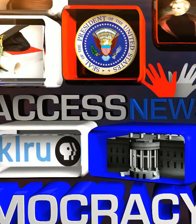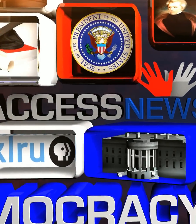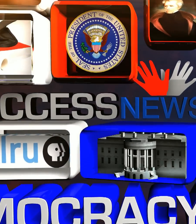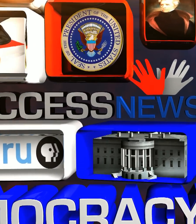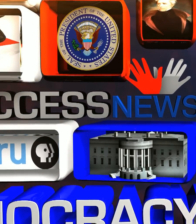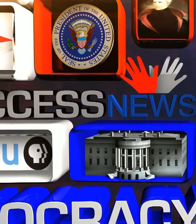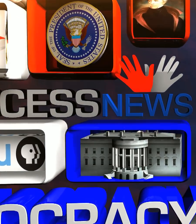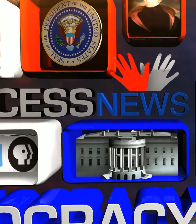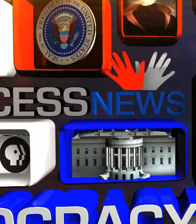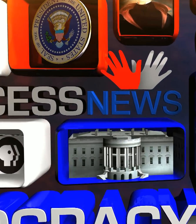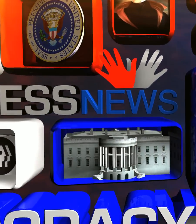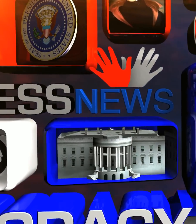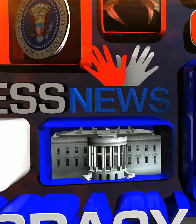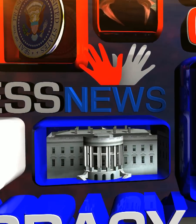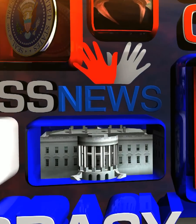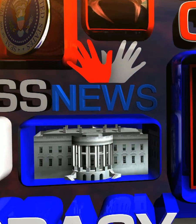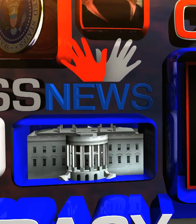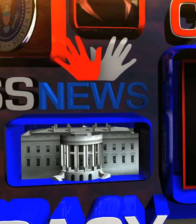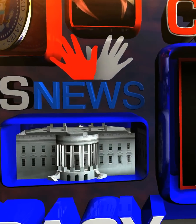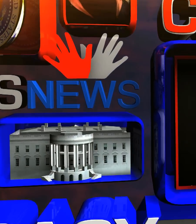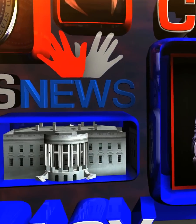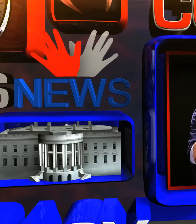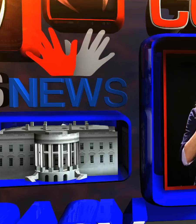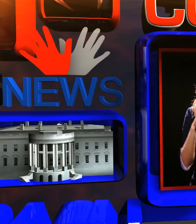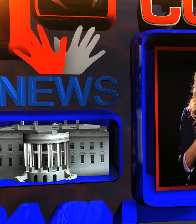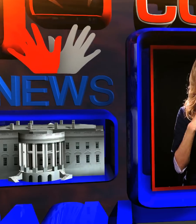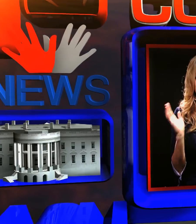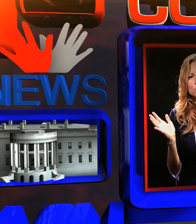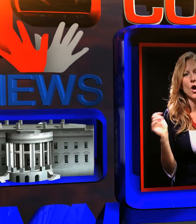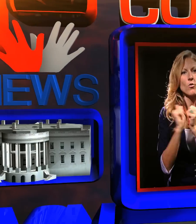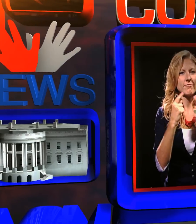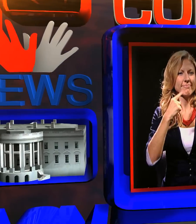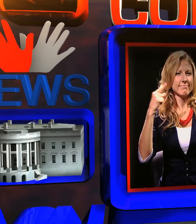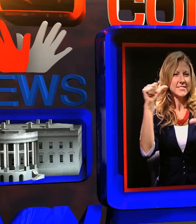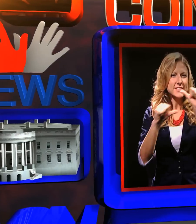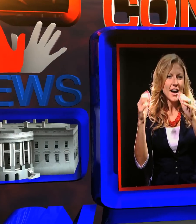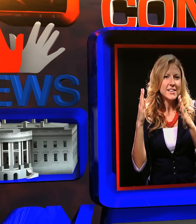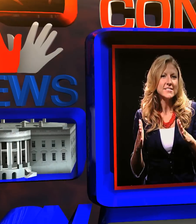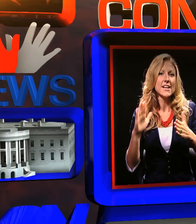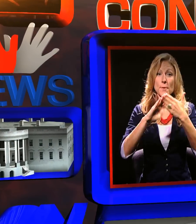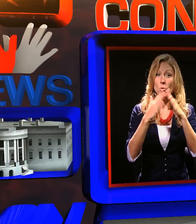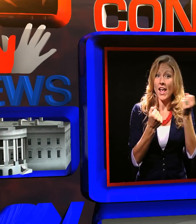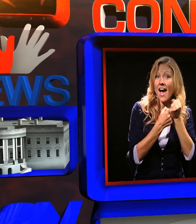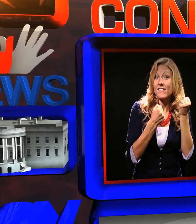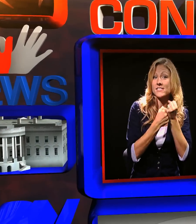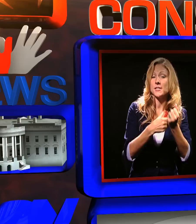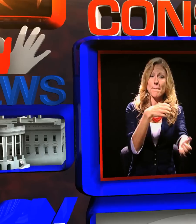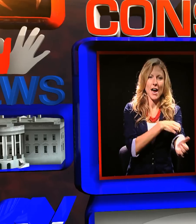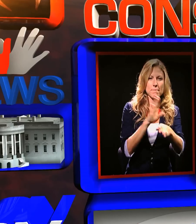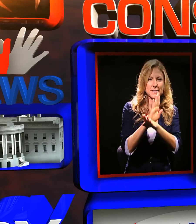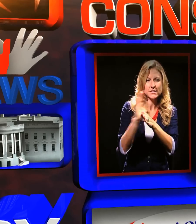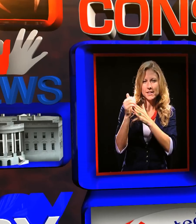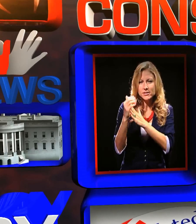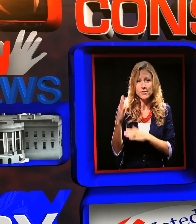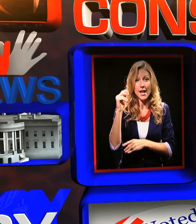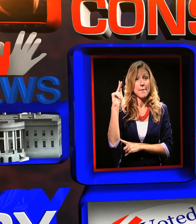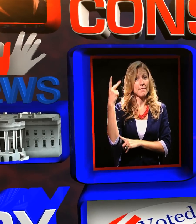I'm Tamara, host of Access News. Join me as I talk with pronounced scientist, community advocates, powerful business leaders